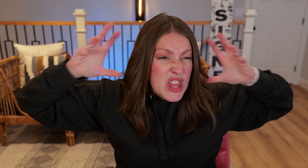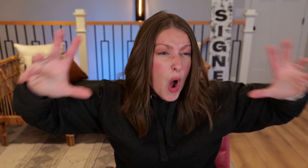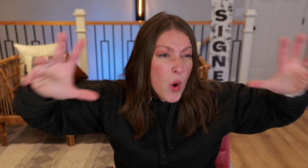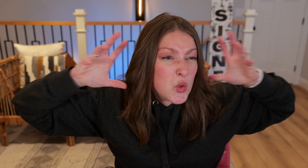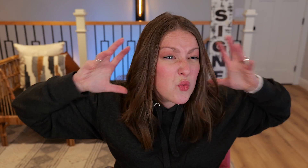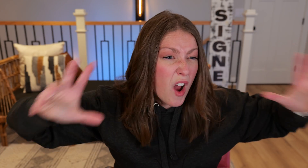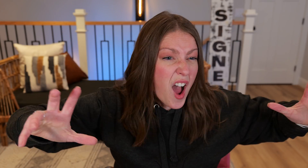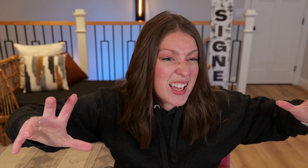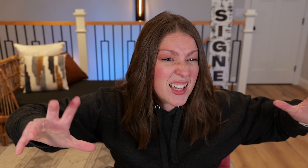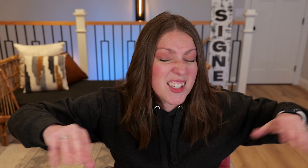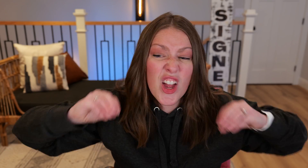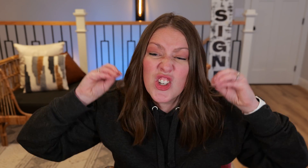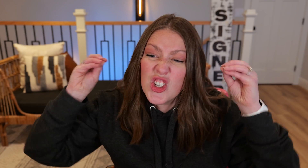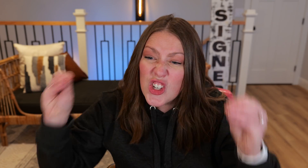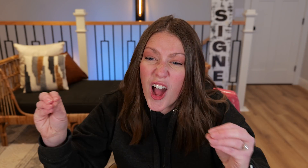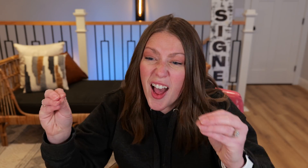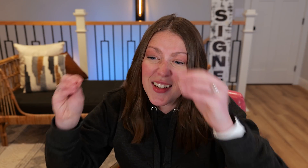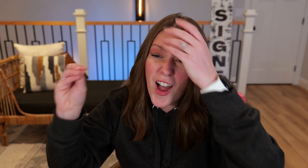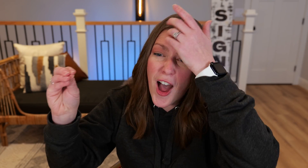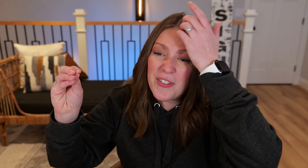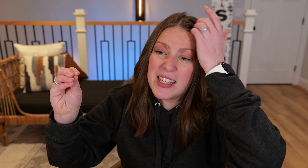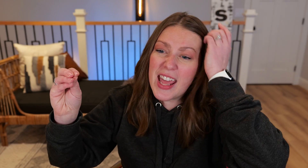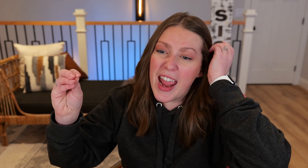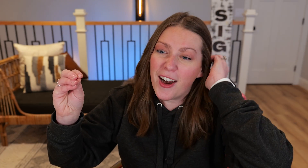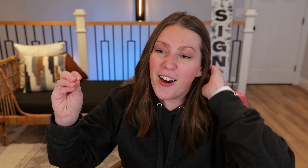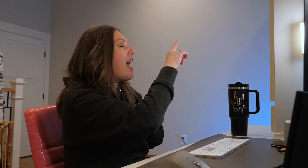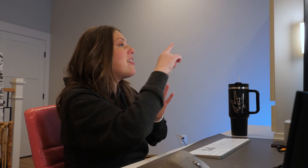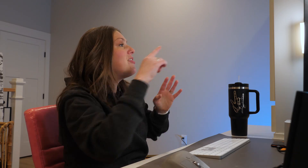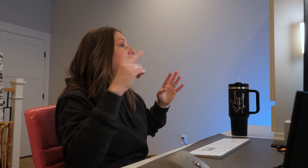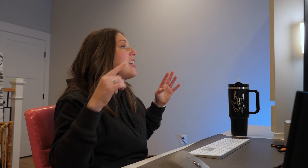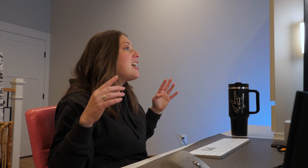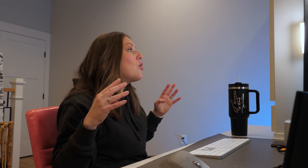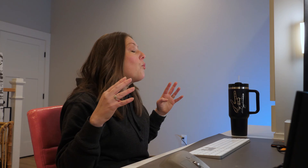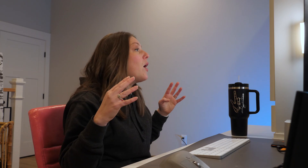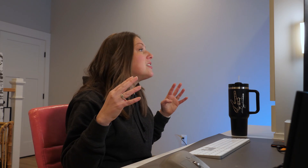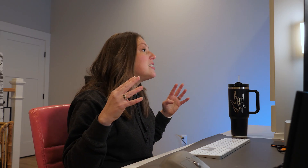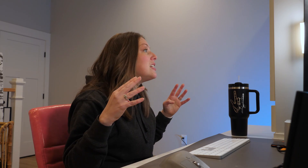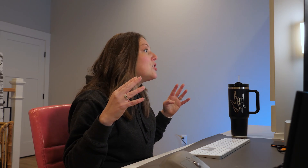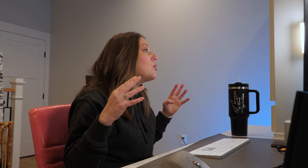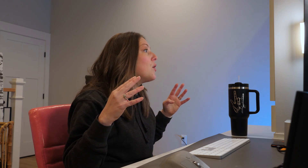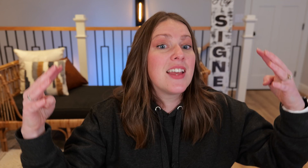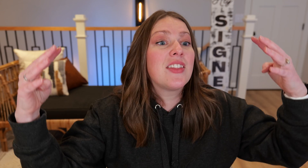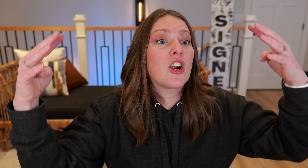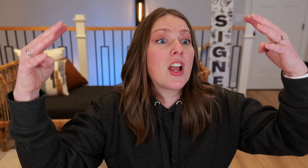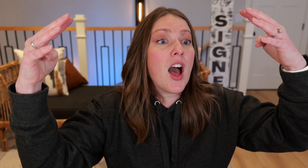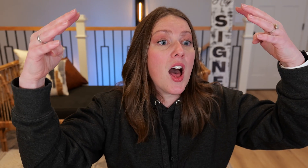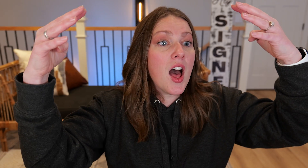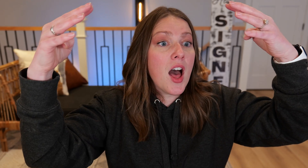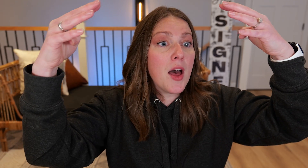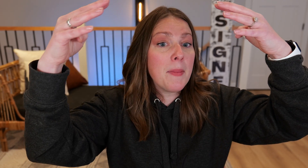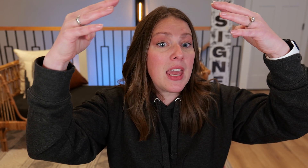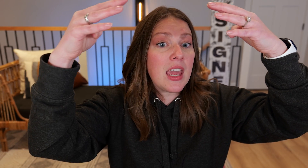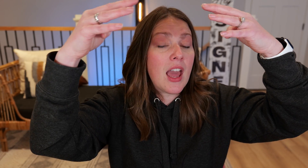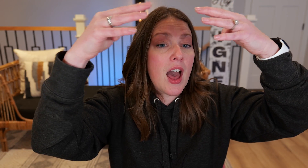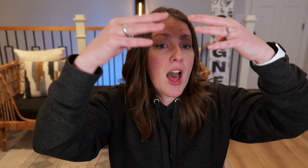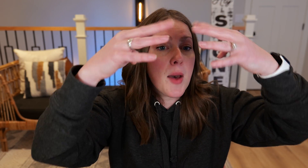those rockets shot off in the air. And then what does he do? They're coming up.